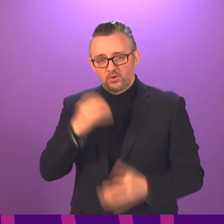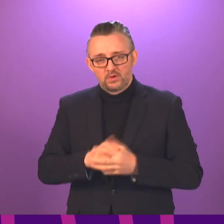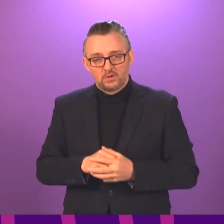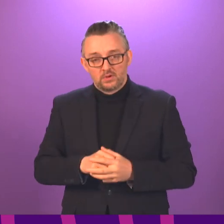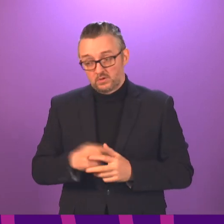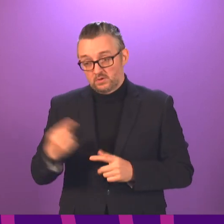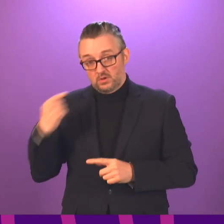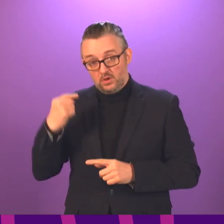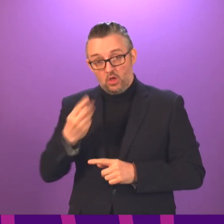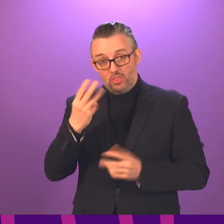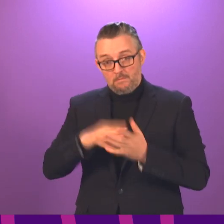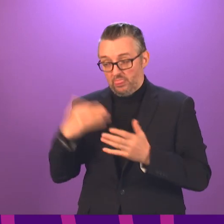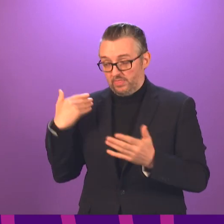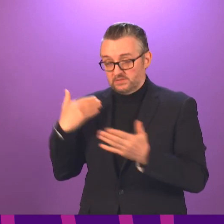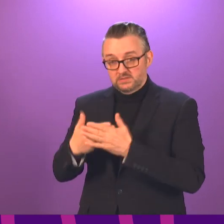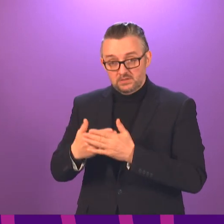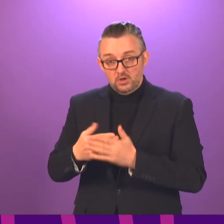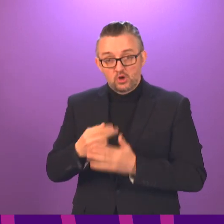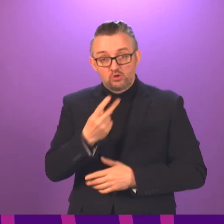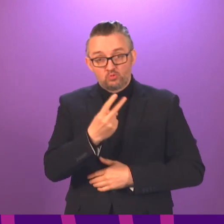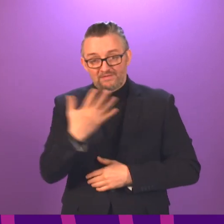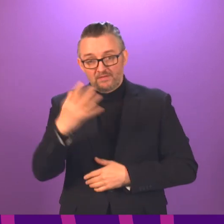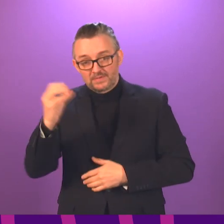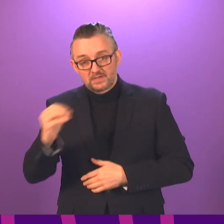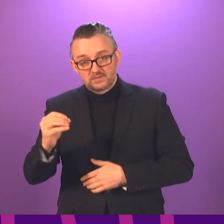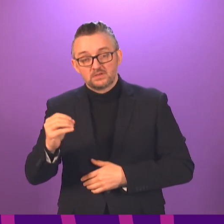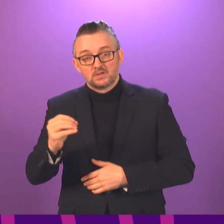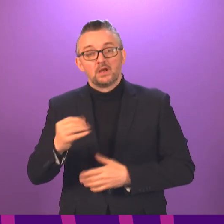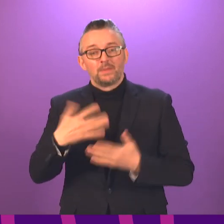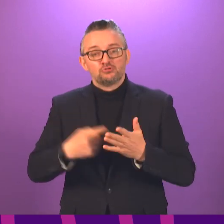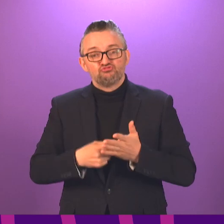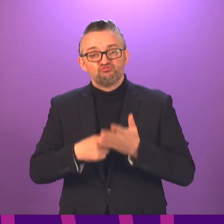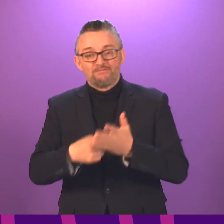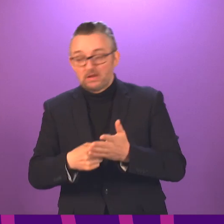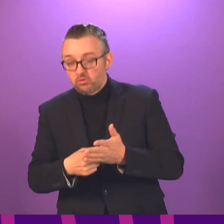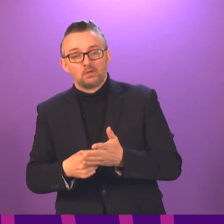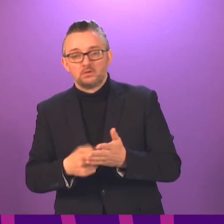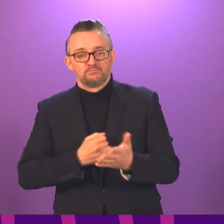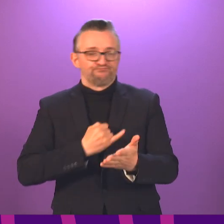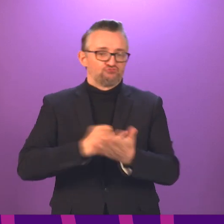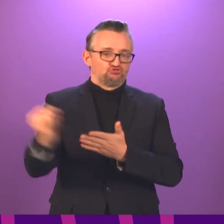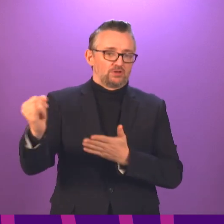25 per cent—one in four children—had their referral rejected. What more can the Scottish